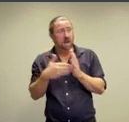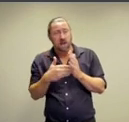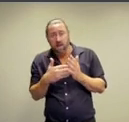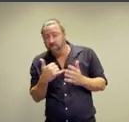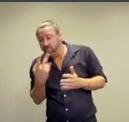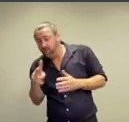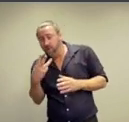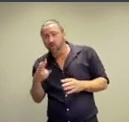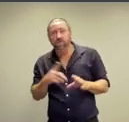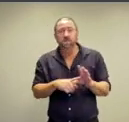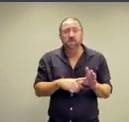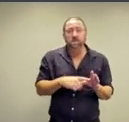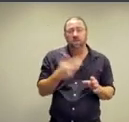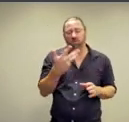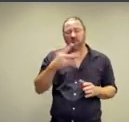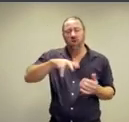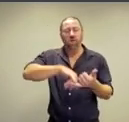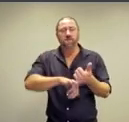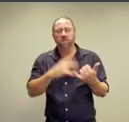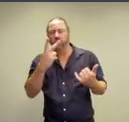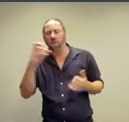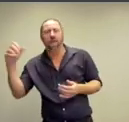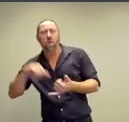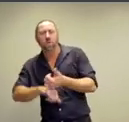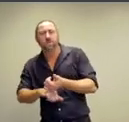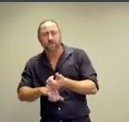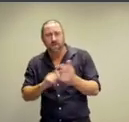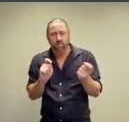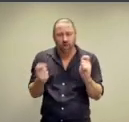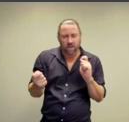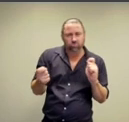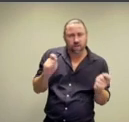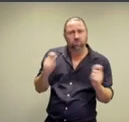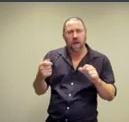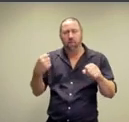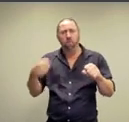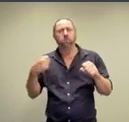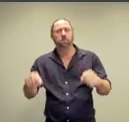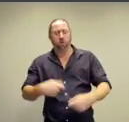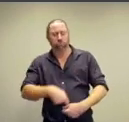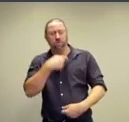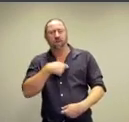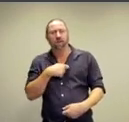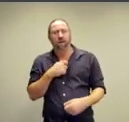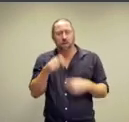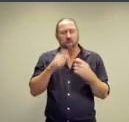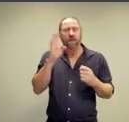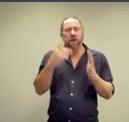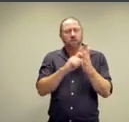in high fashion. The 90s and 2000s, designers kind of continue adapting the motorcycle jacket in